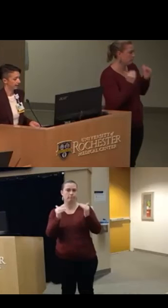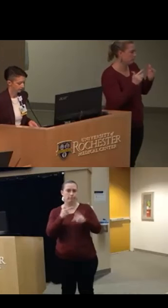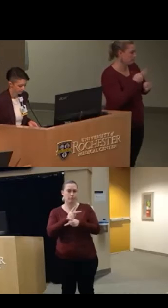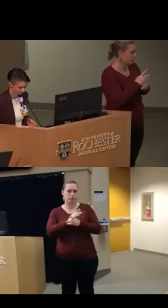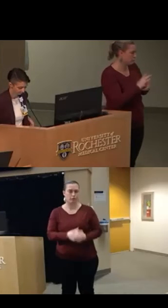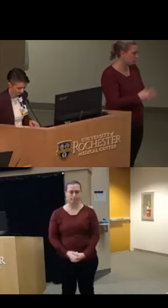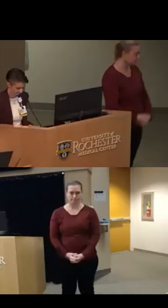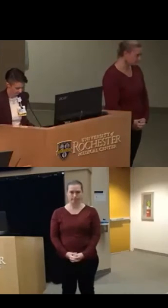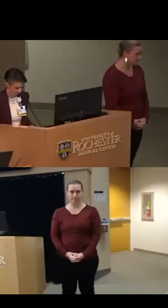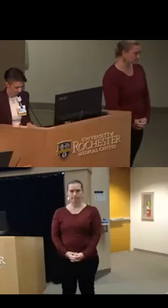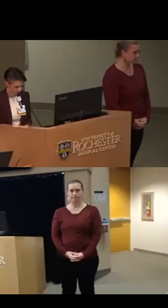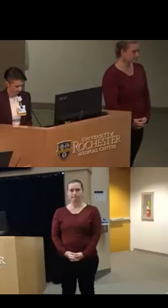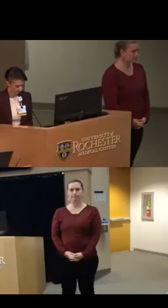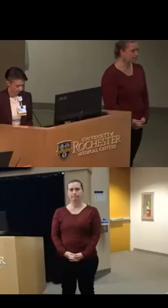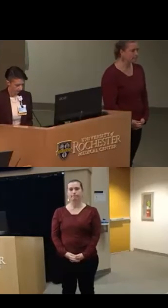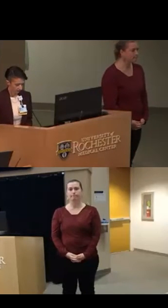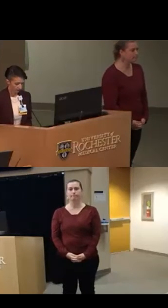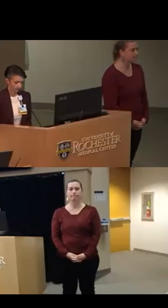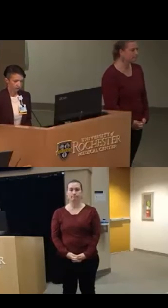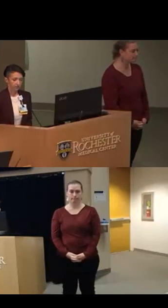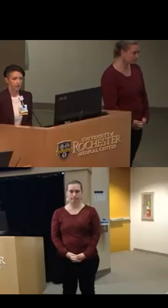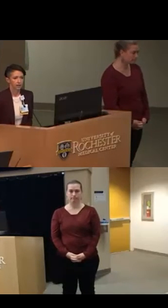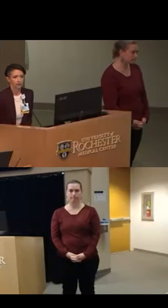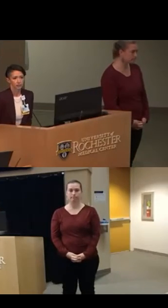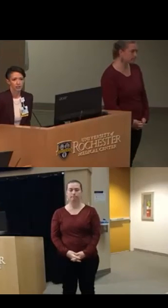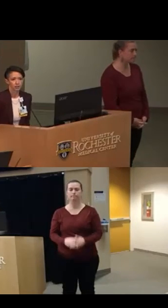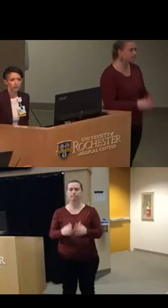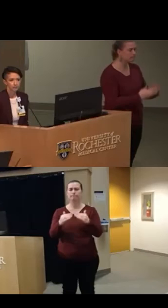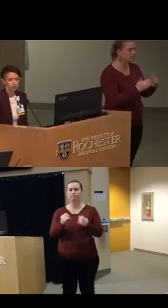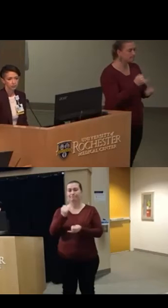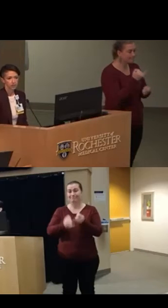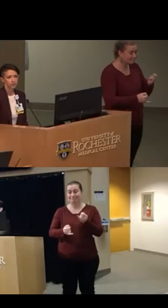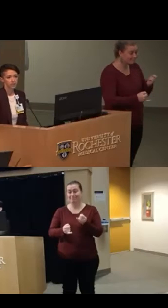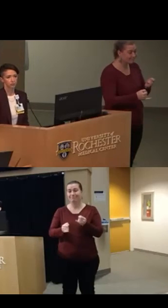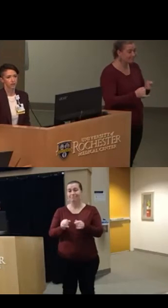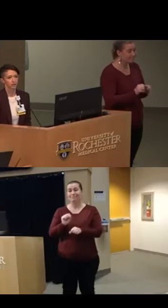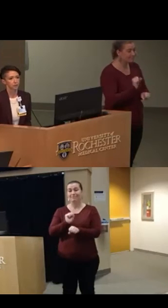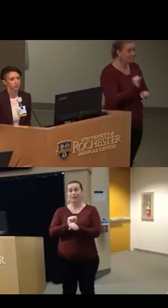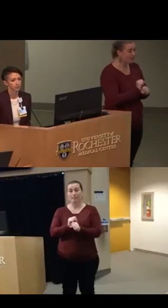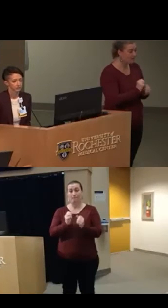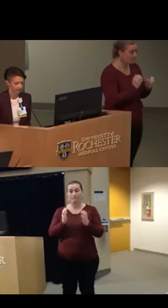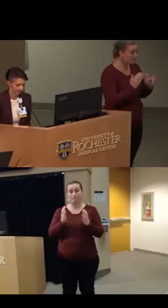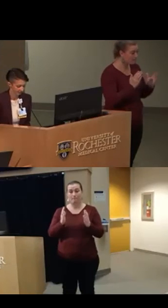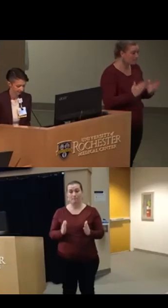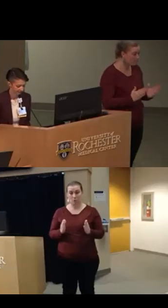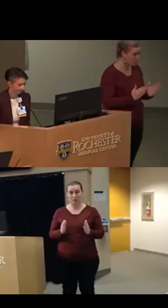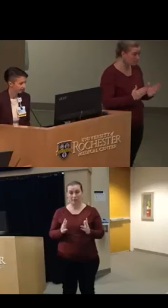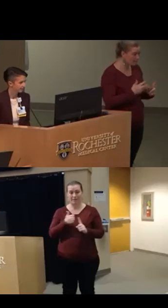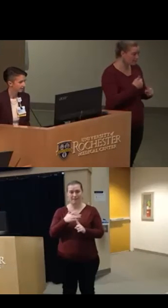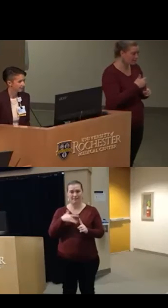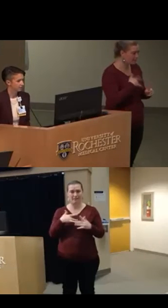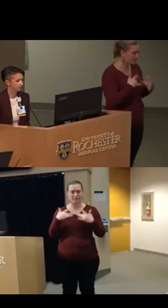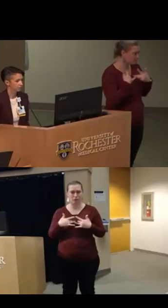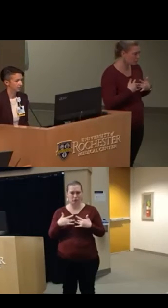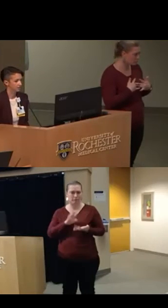lastly uh employee for whom depletion has become their normative state right this is somebody often